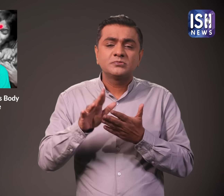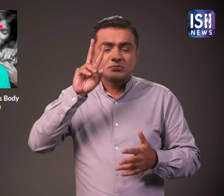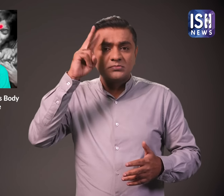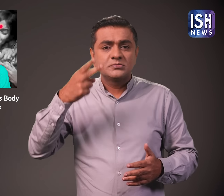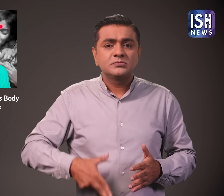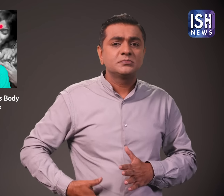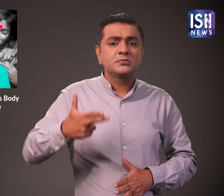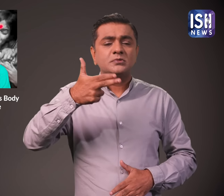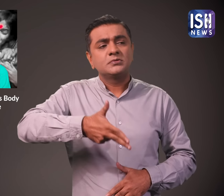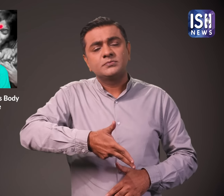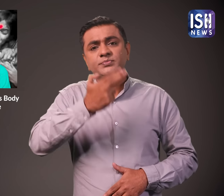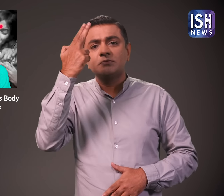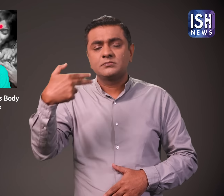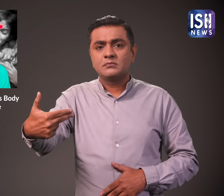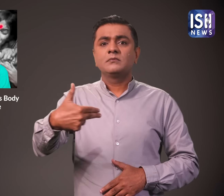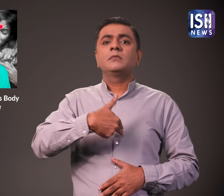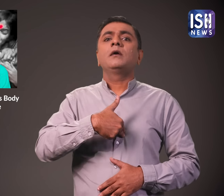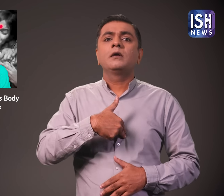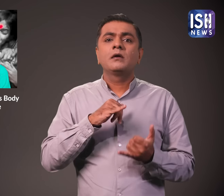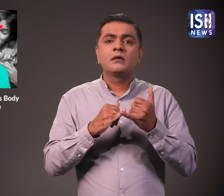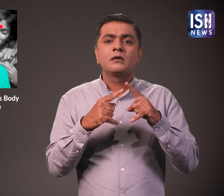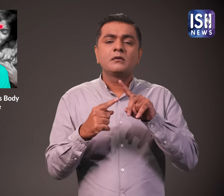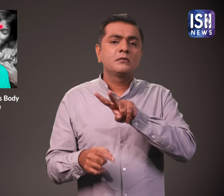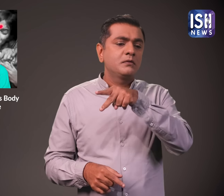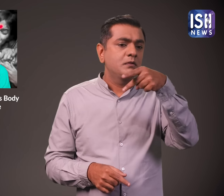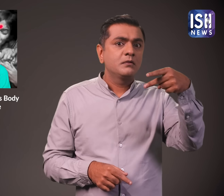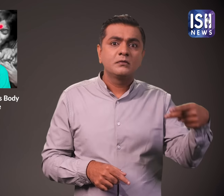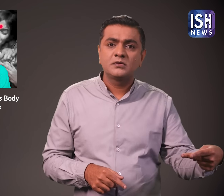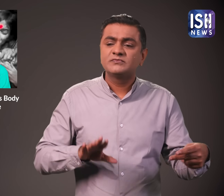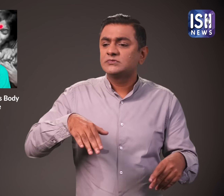During the fight, Himesh allegedly shot Saksham, with a bullet piercing his ribs and he fell.